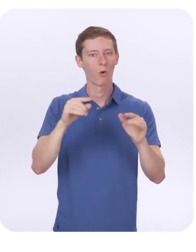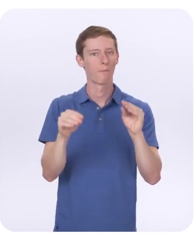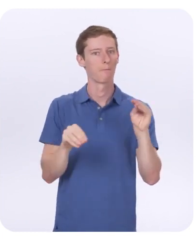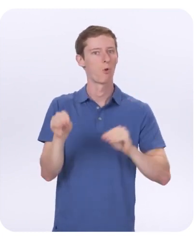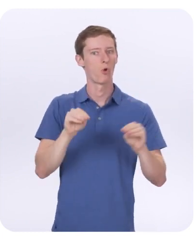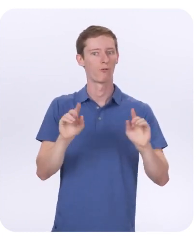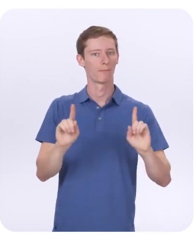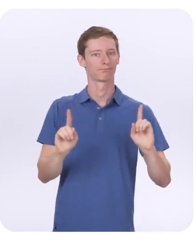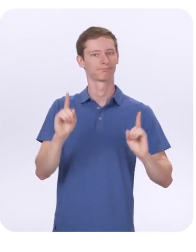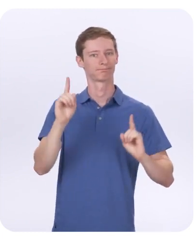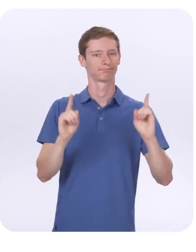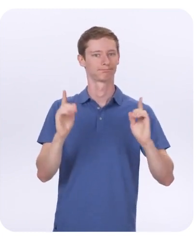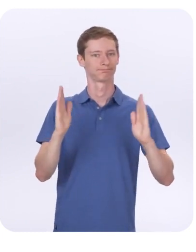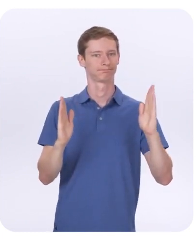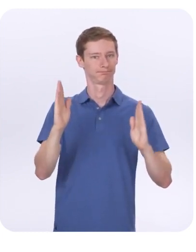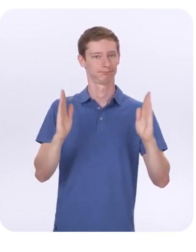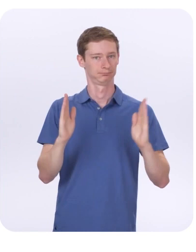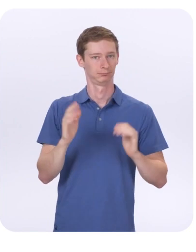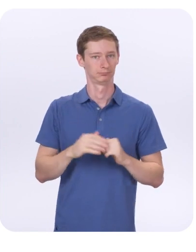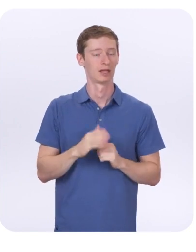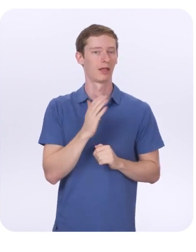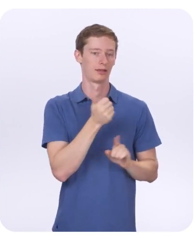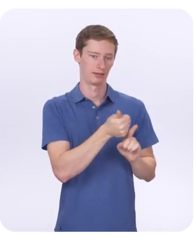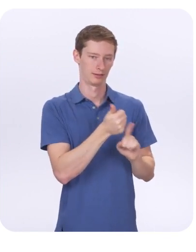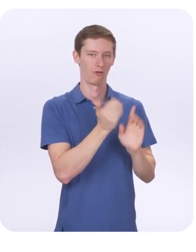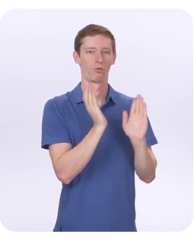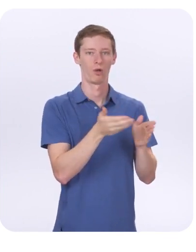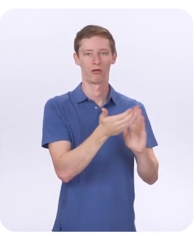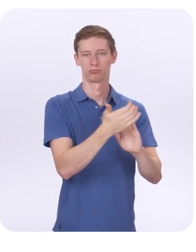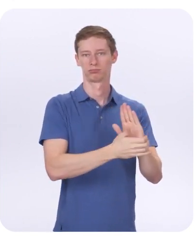As you can see, the model generates the code, as well